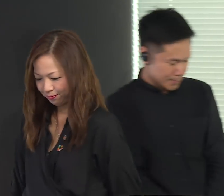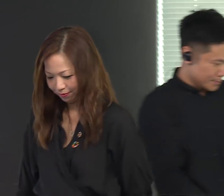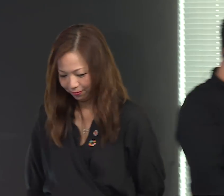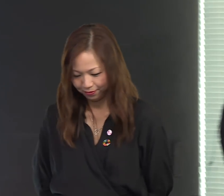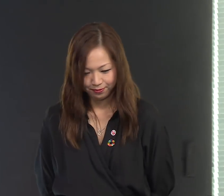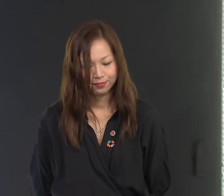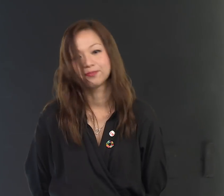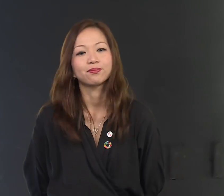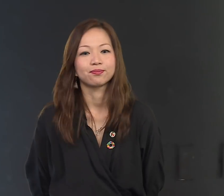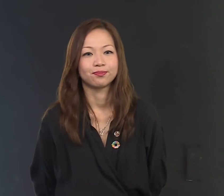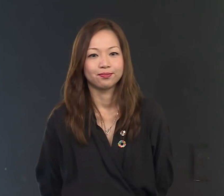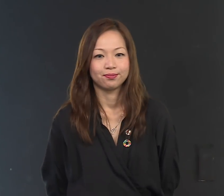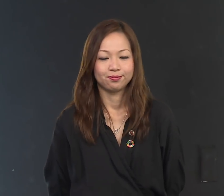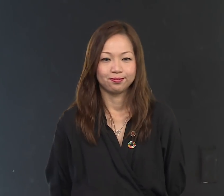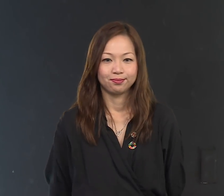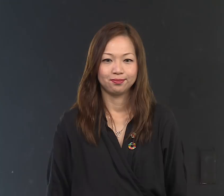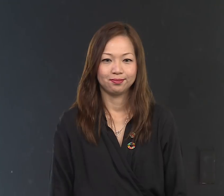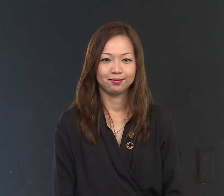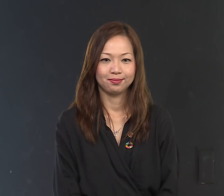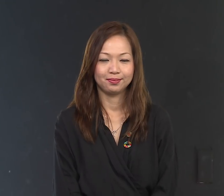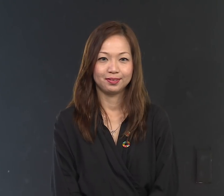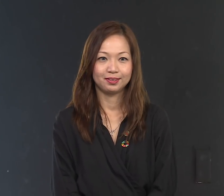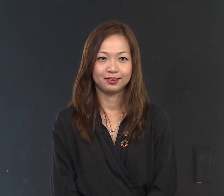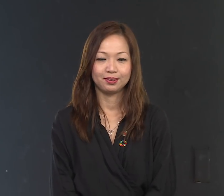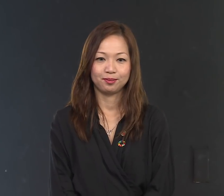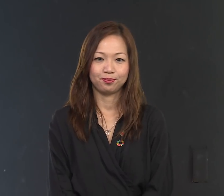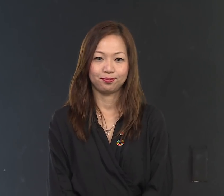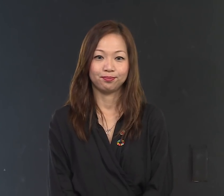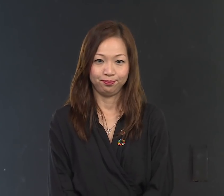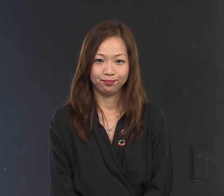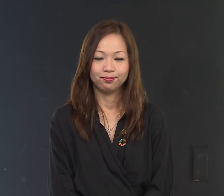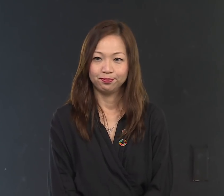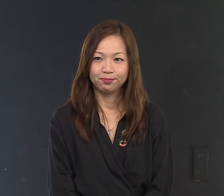very much for coming and congratulations to you all. Thank you.